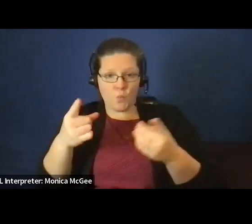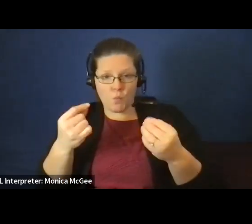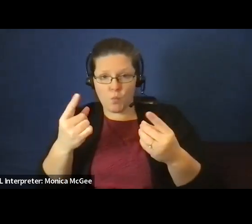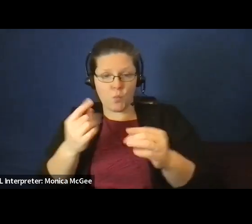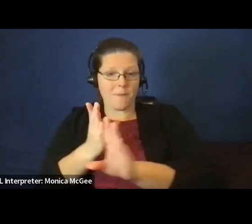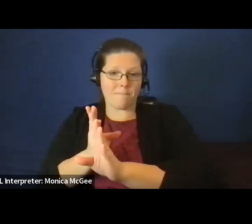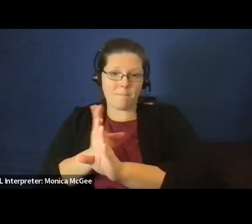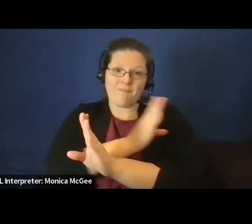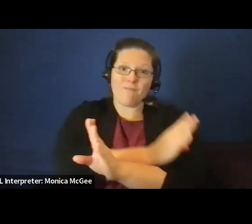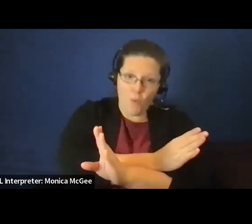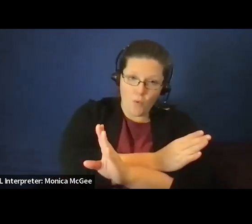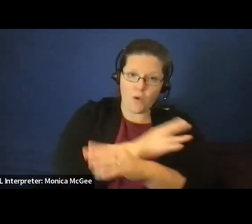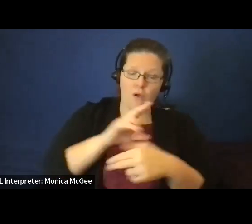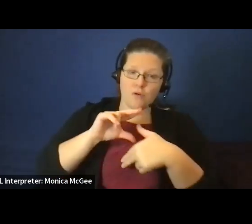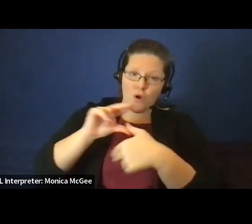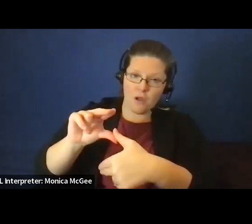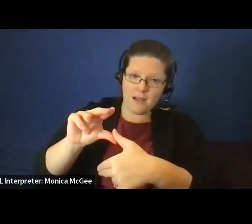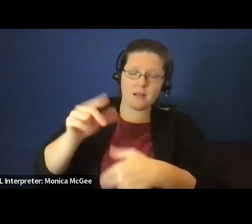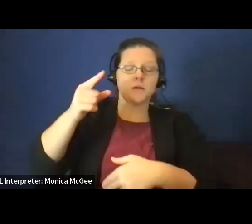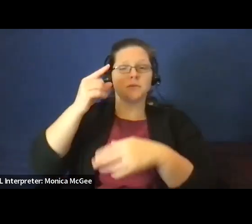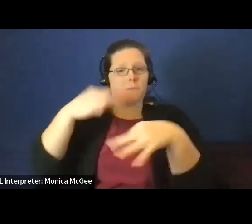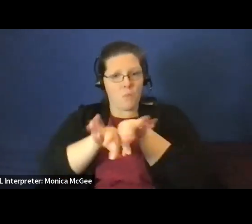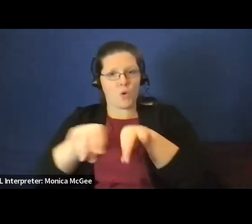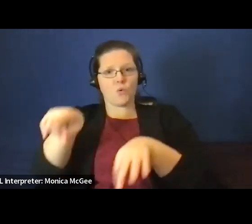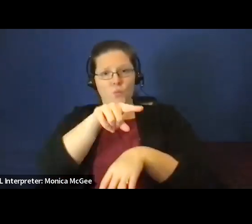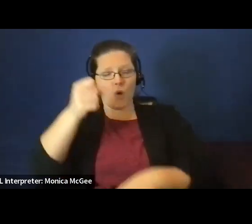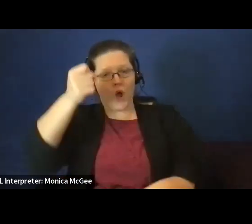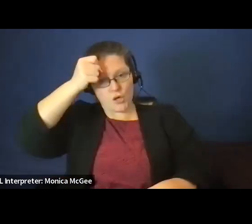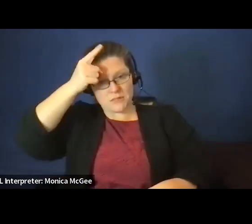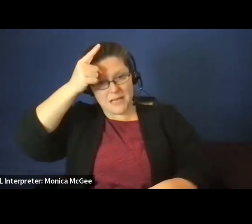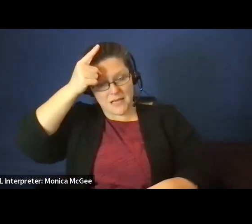what you can do as a center and what is